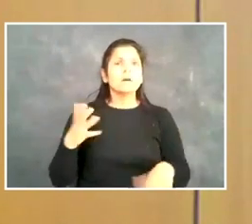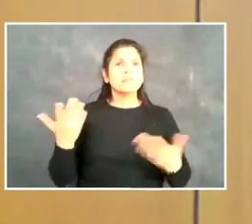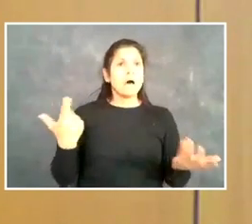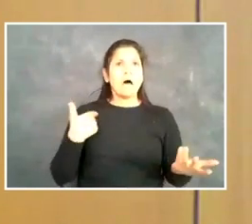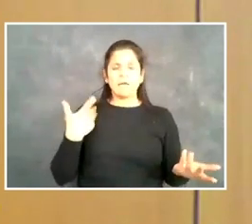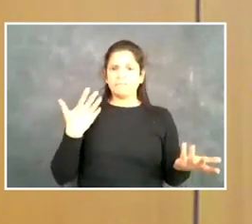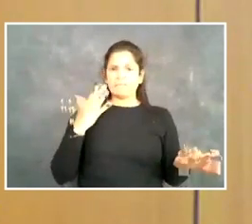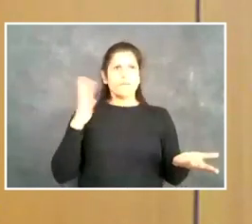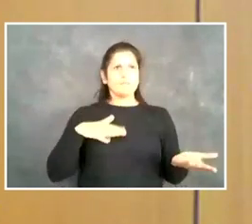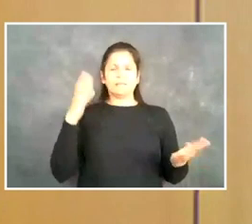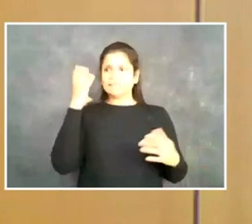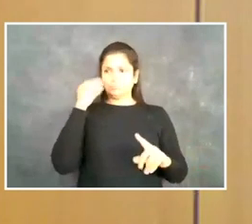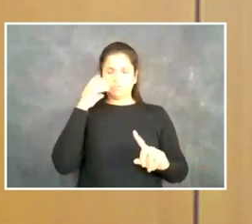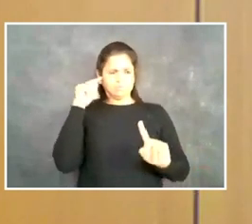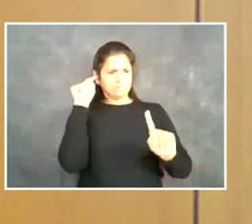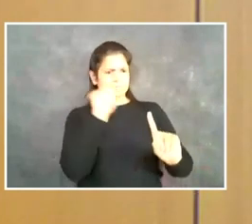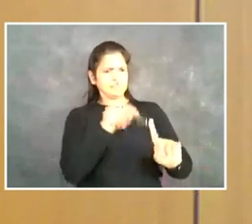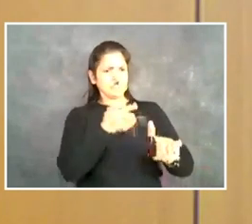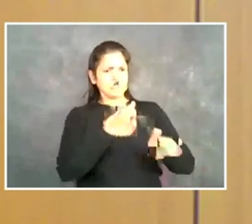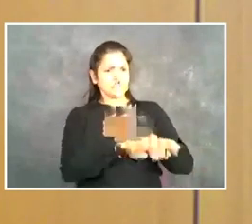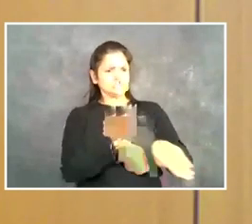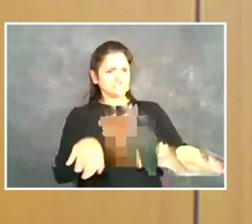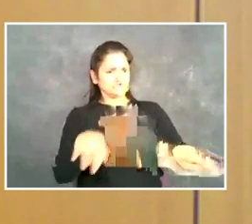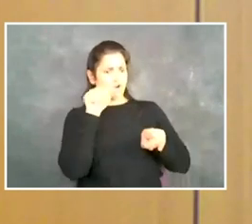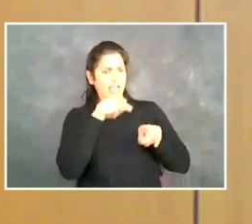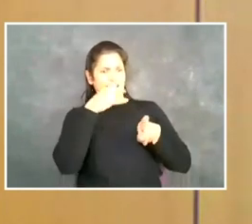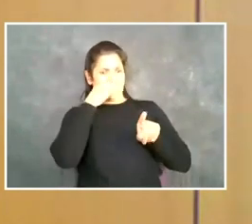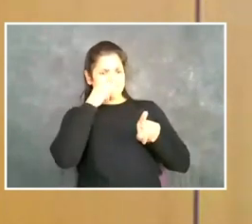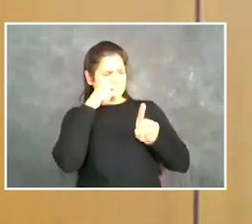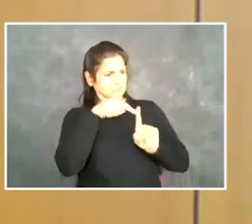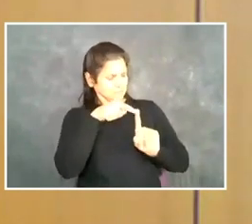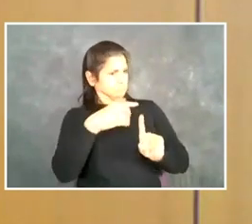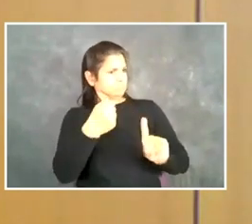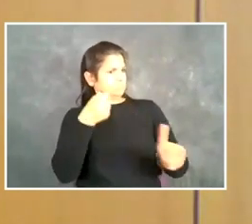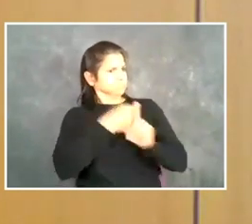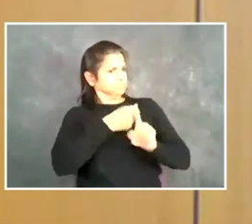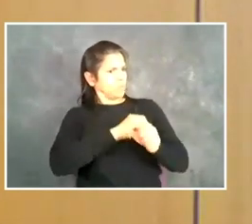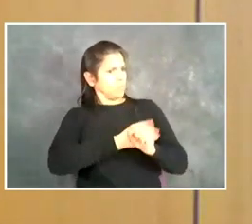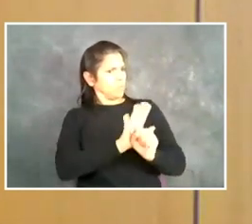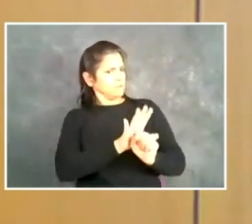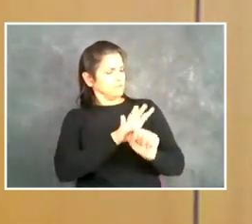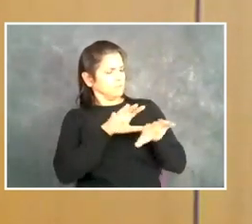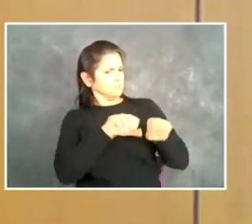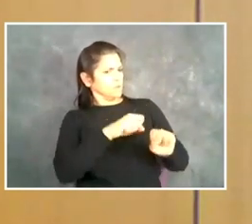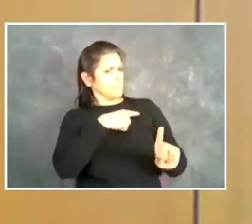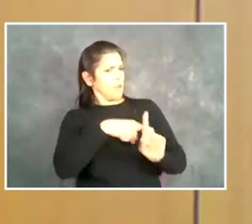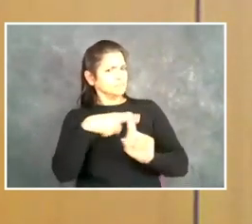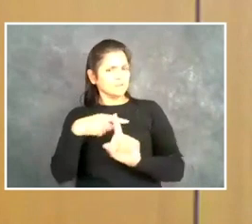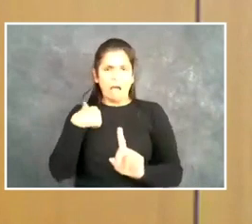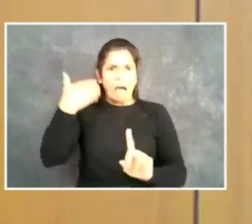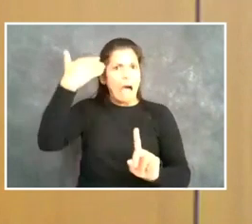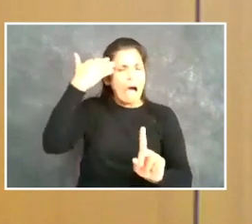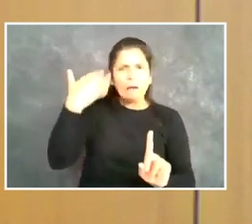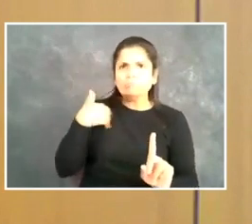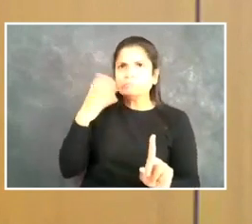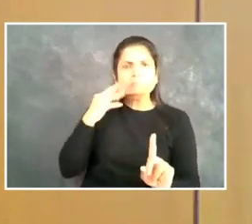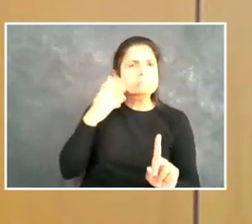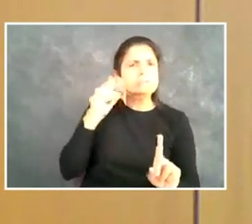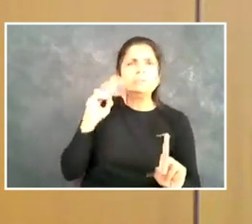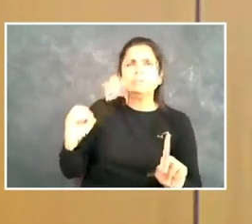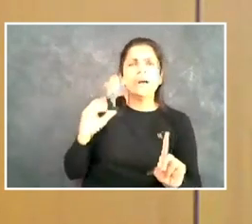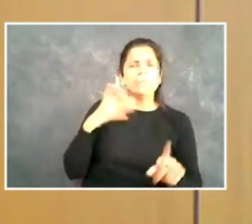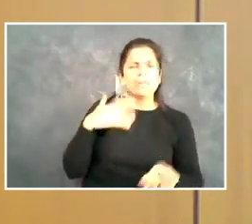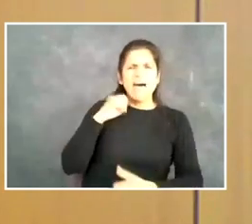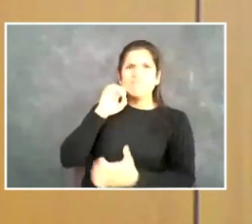UNITS OF ALL OF THE HOSPITALS.